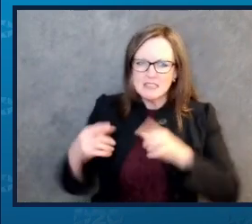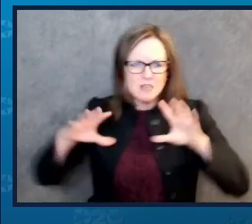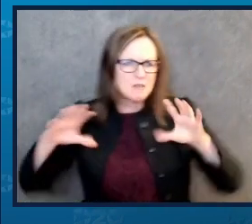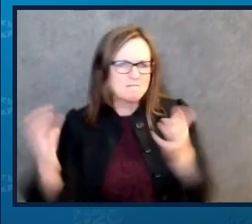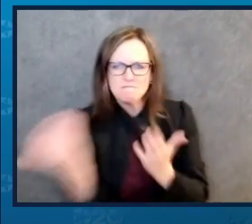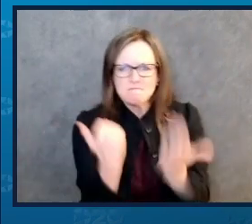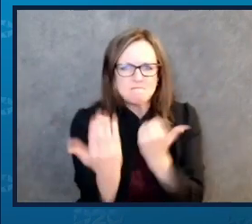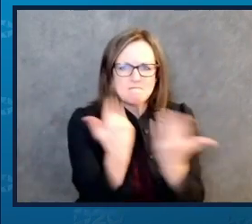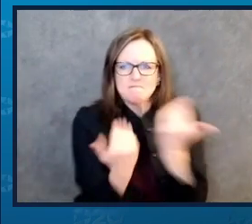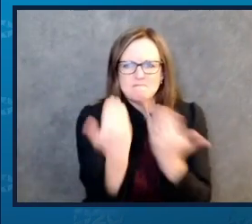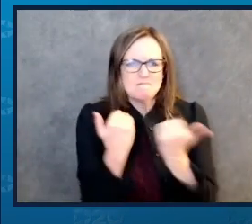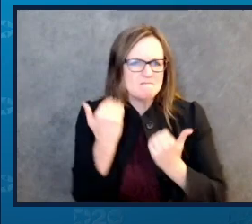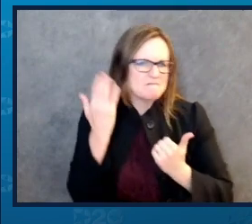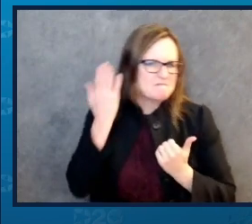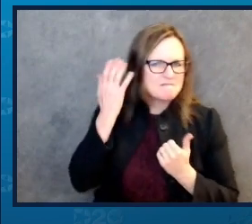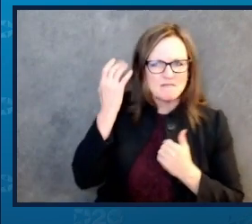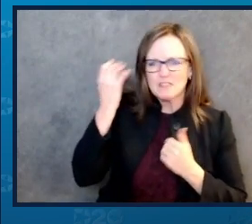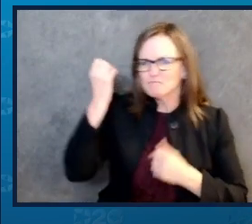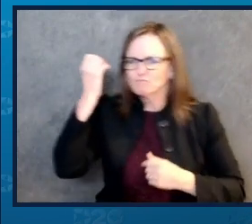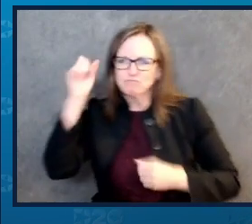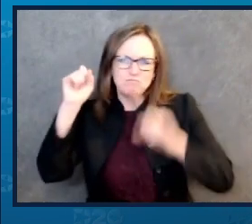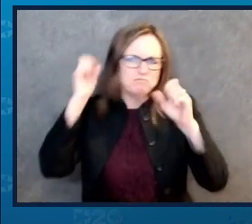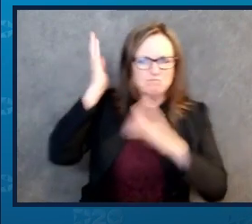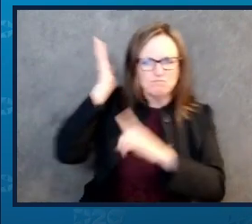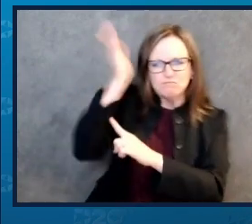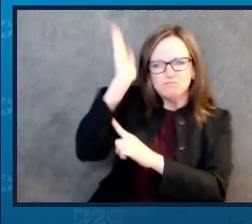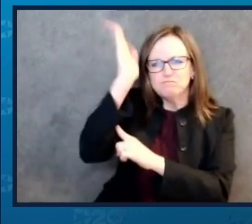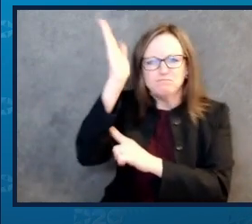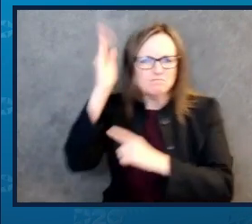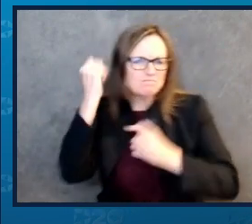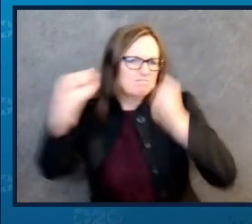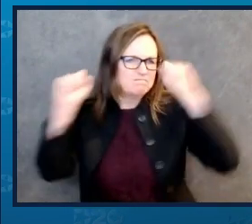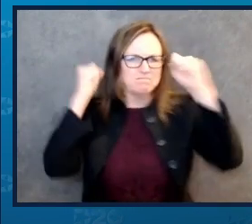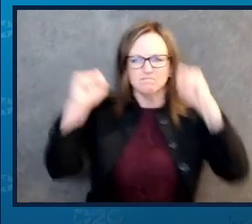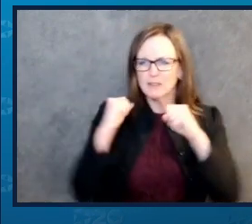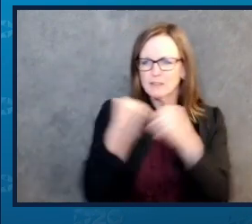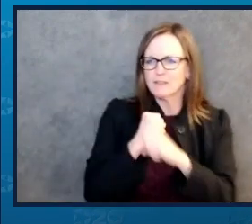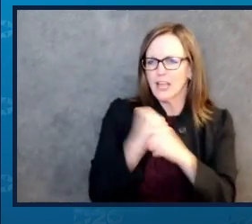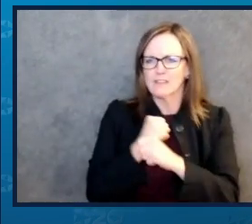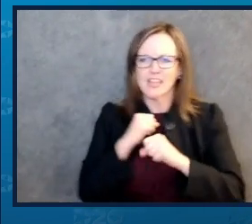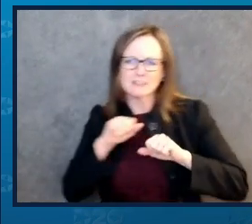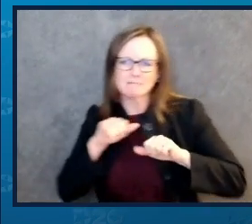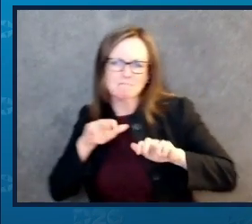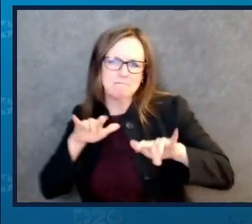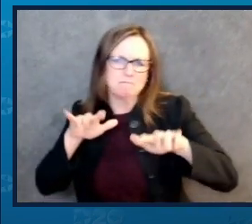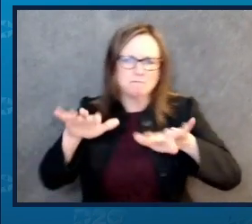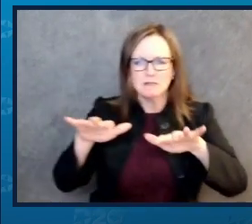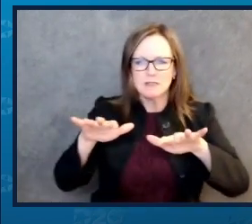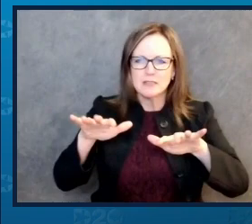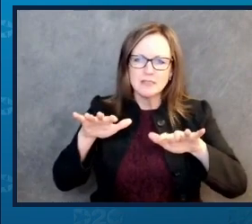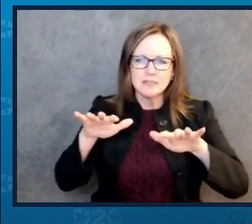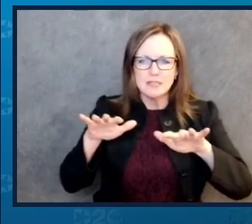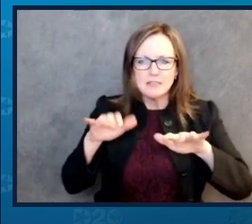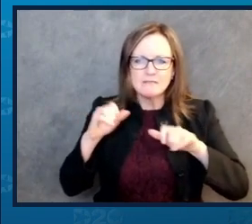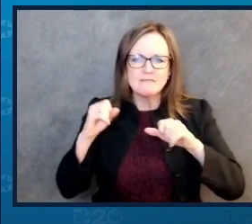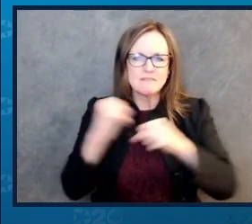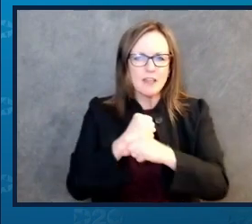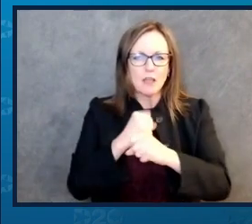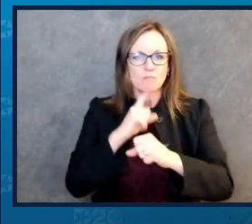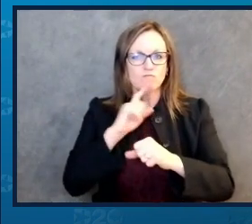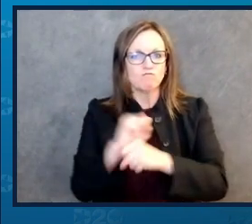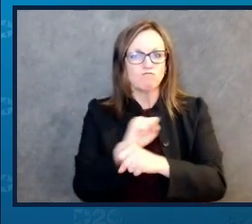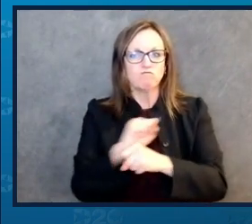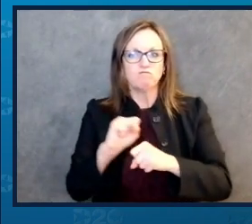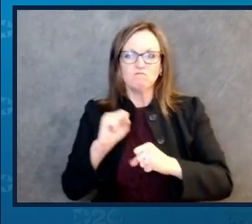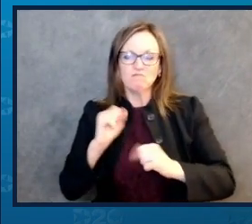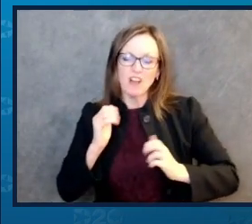NOT JUST FOR THEIR VOTE, BUT FOR